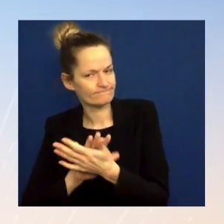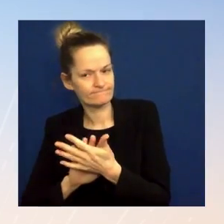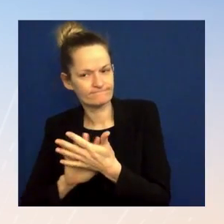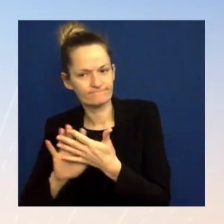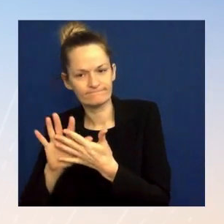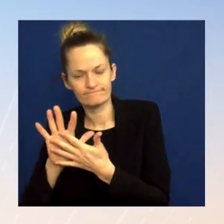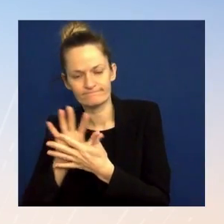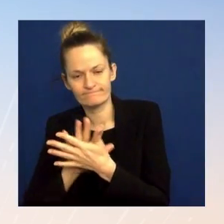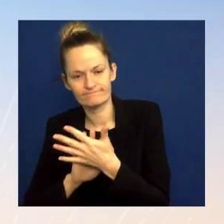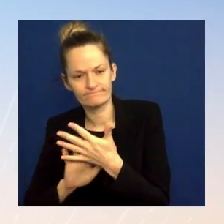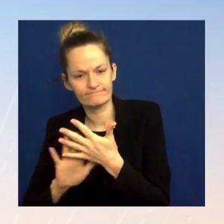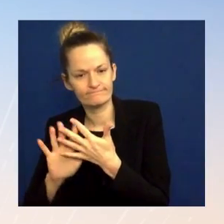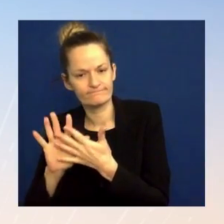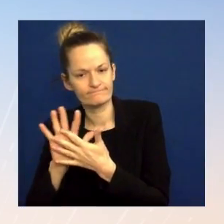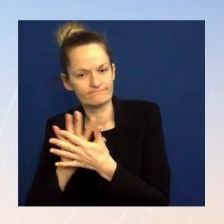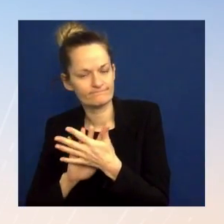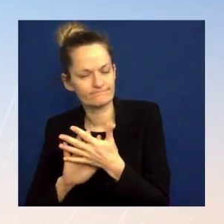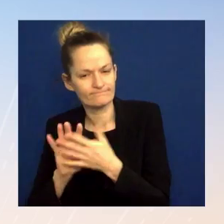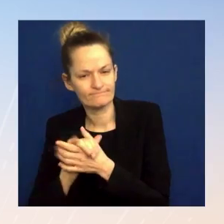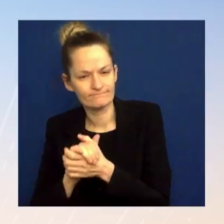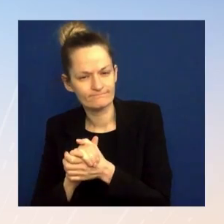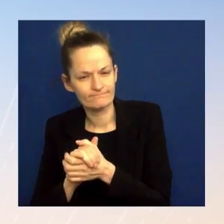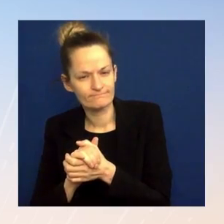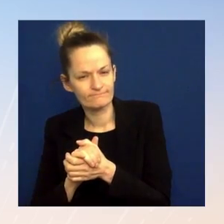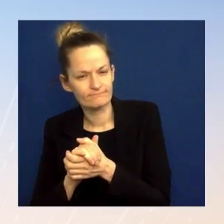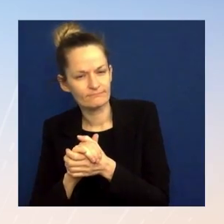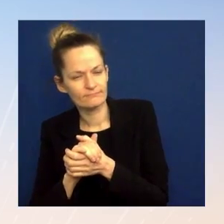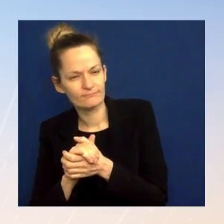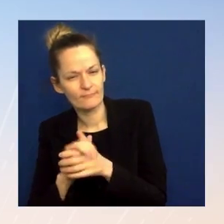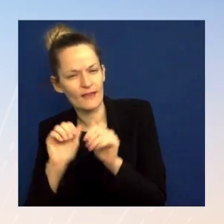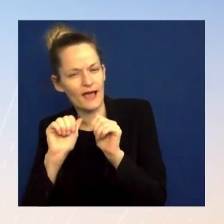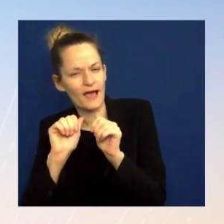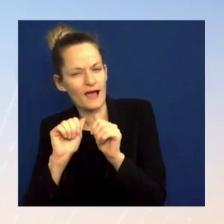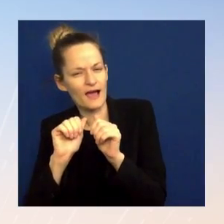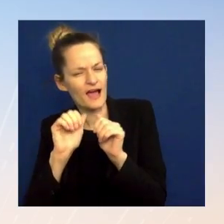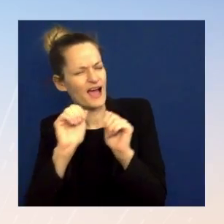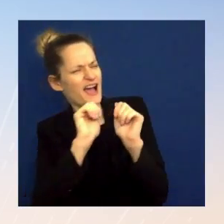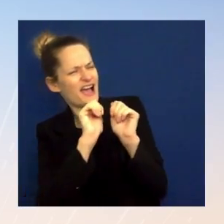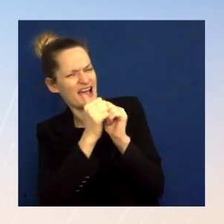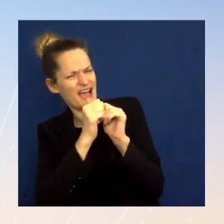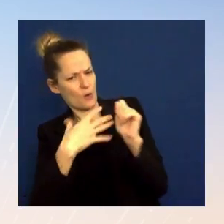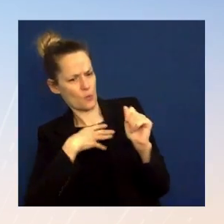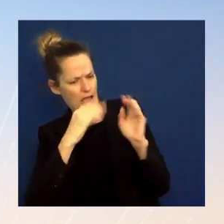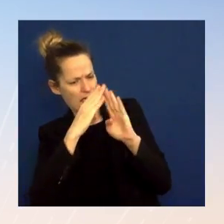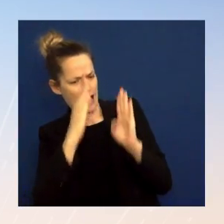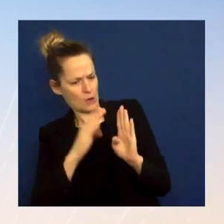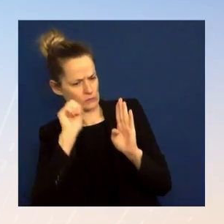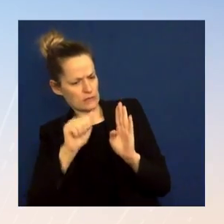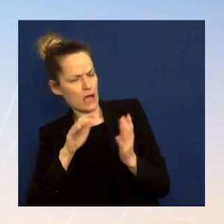So, how is the White House trying to address this disparity and especially with COVID, climate change?